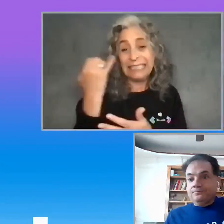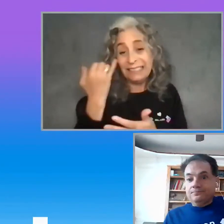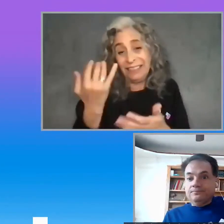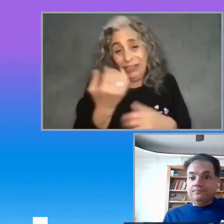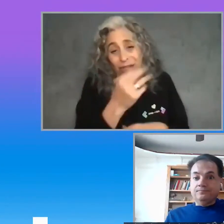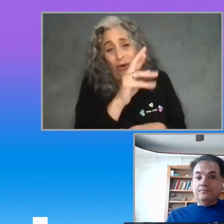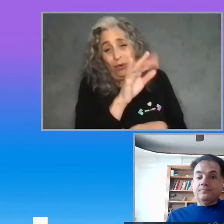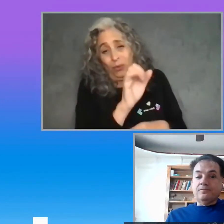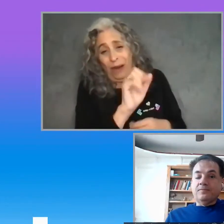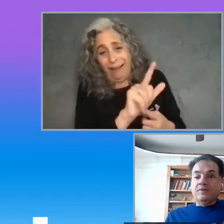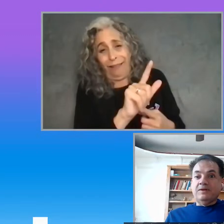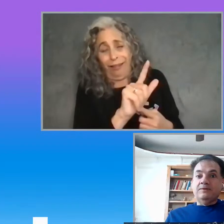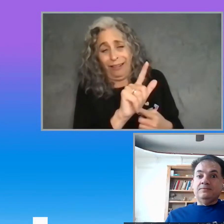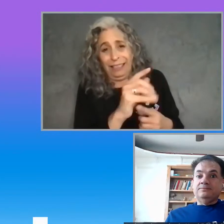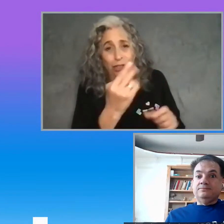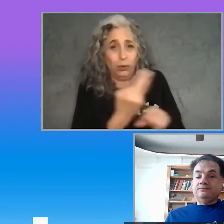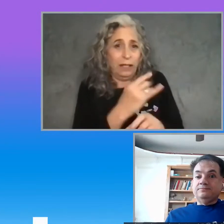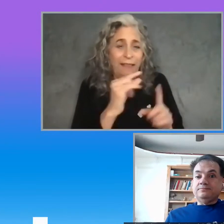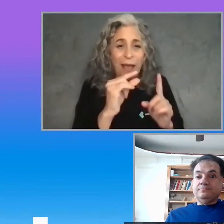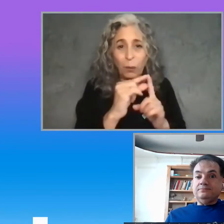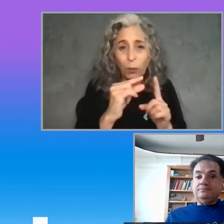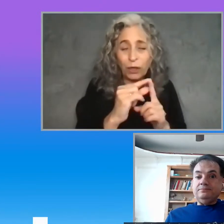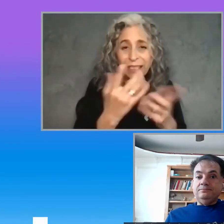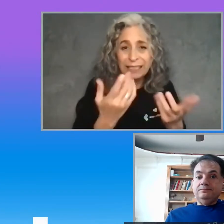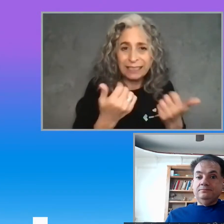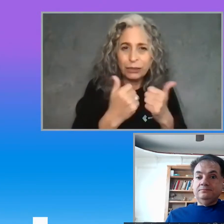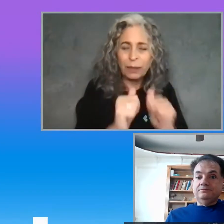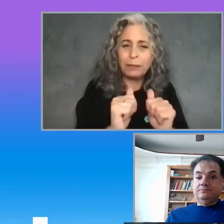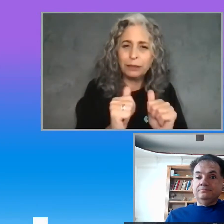that, nature of using that word